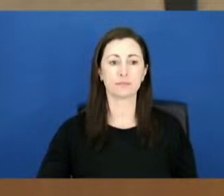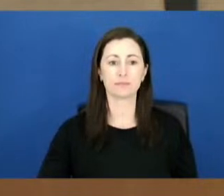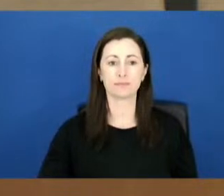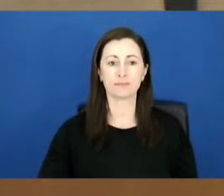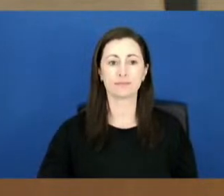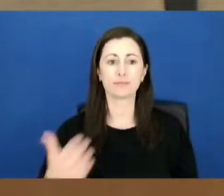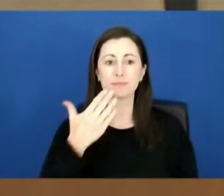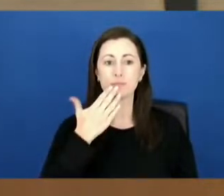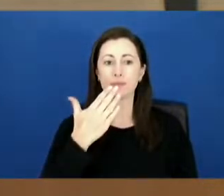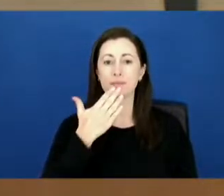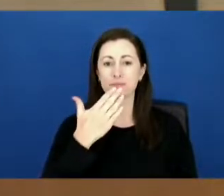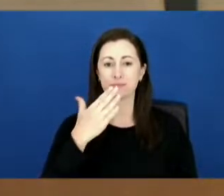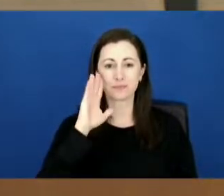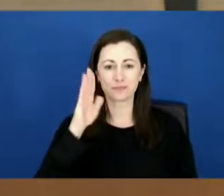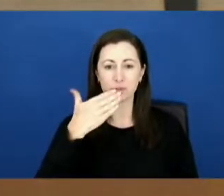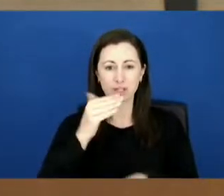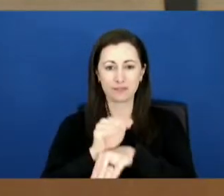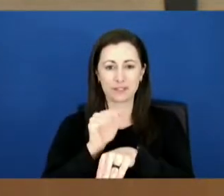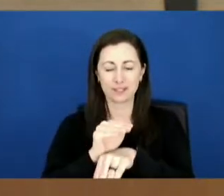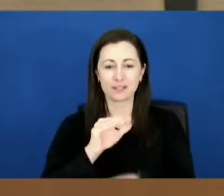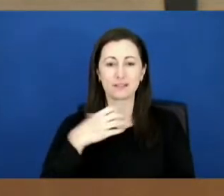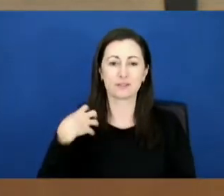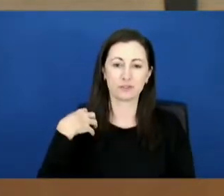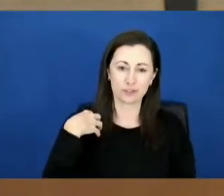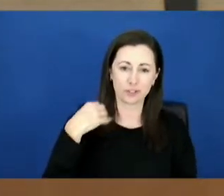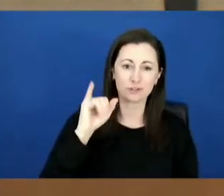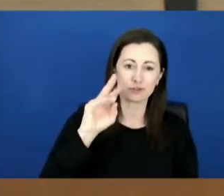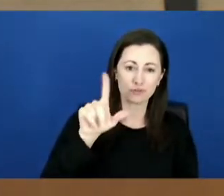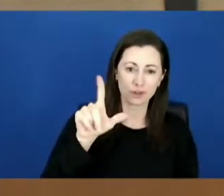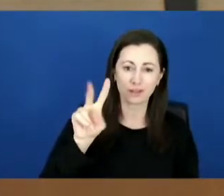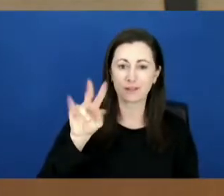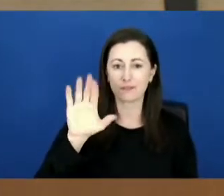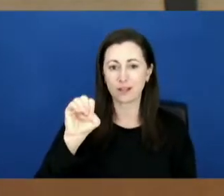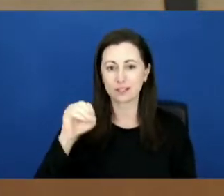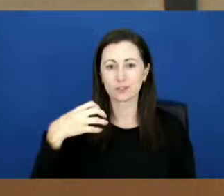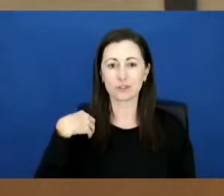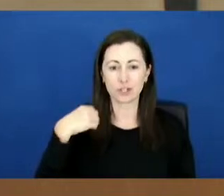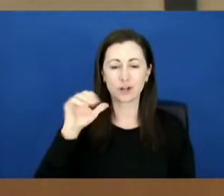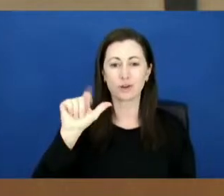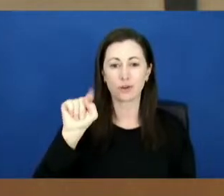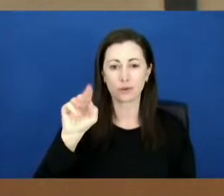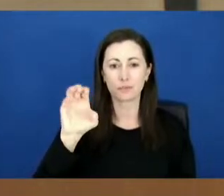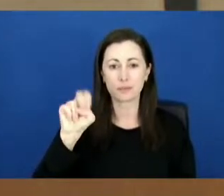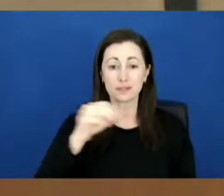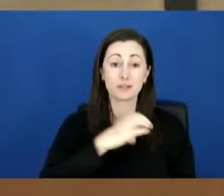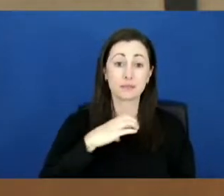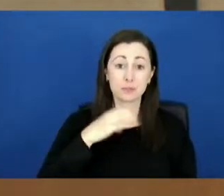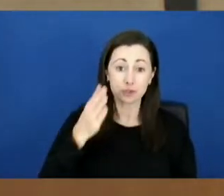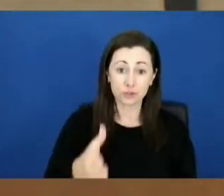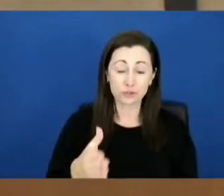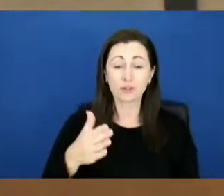MRS. HART -- TURN IT OVER TO